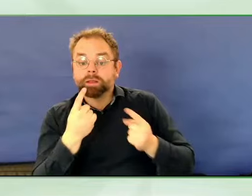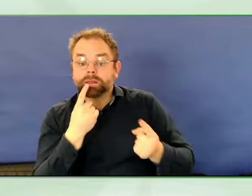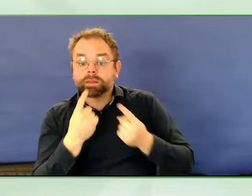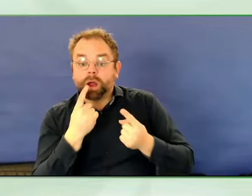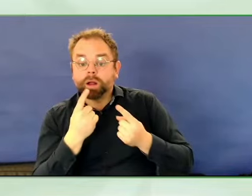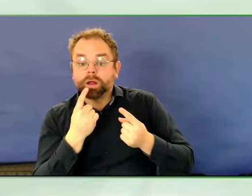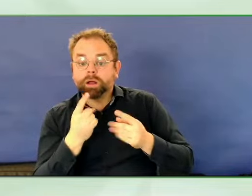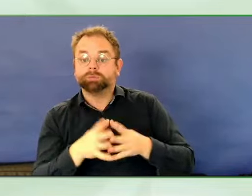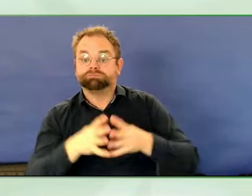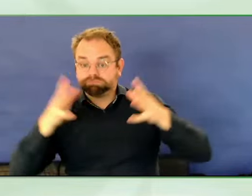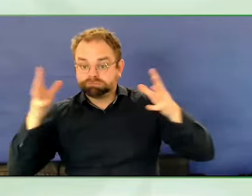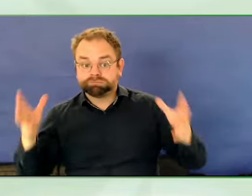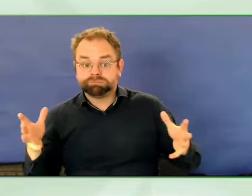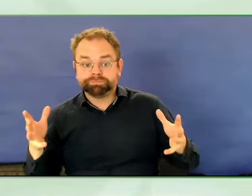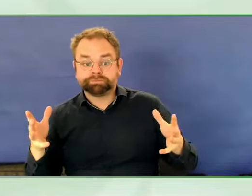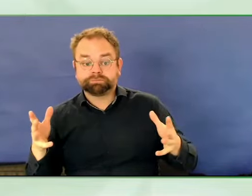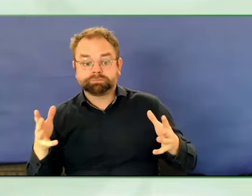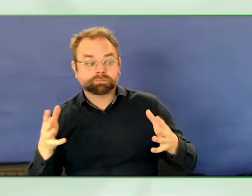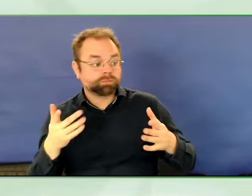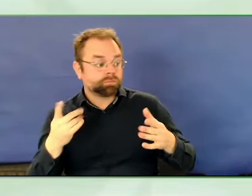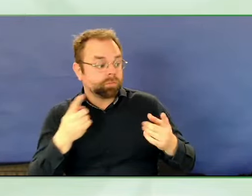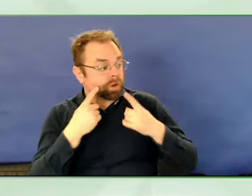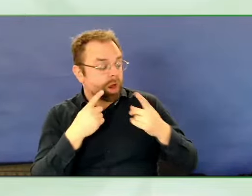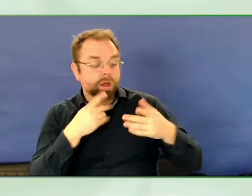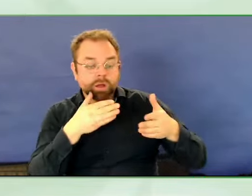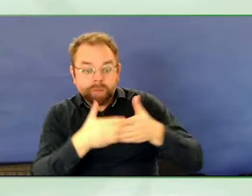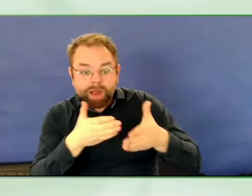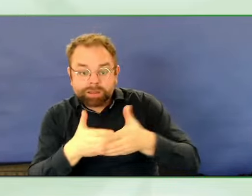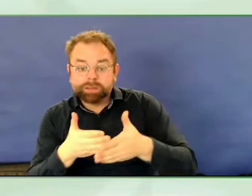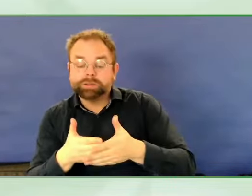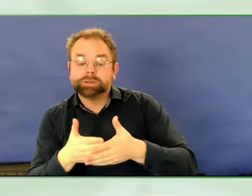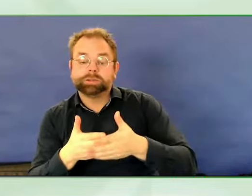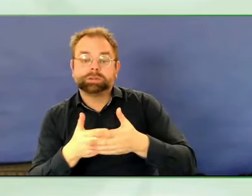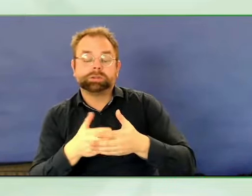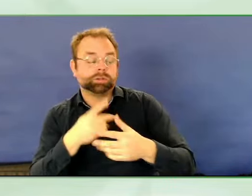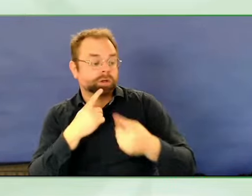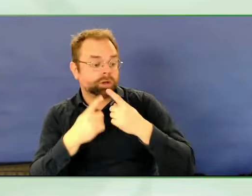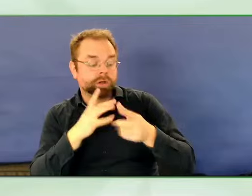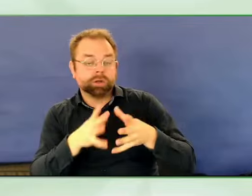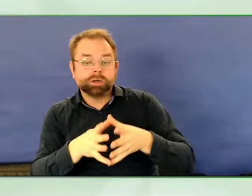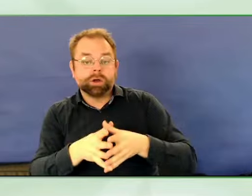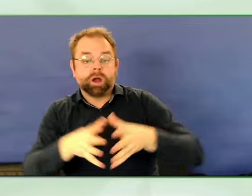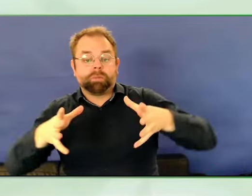In the panel. The financial barriers, maybe the business barriers stop.